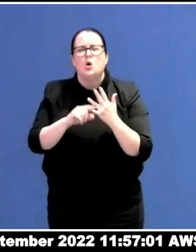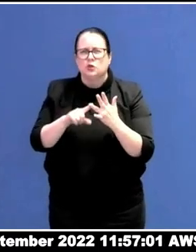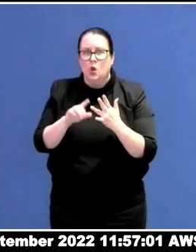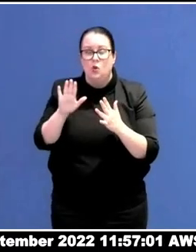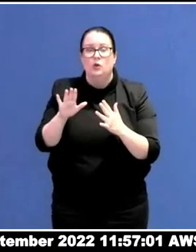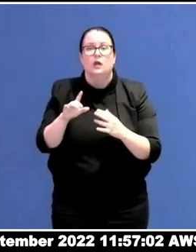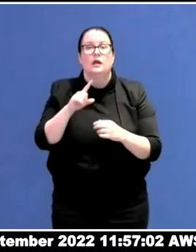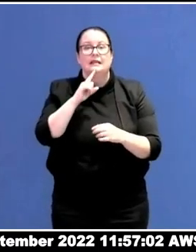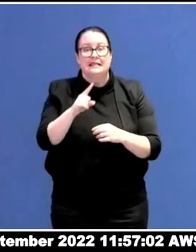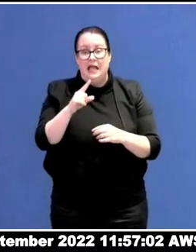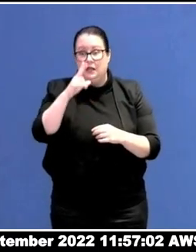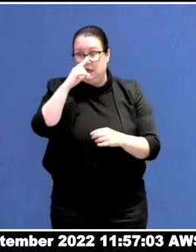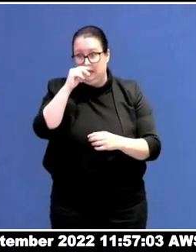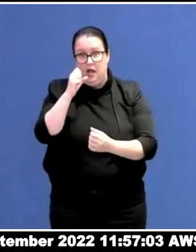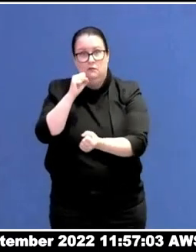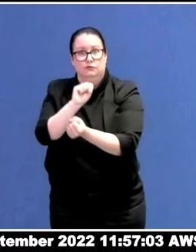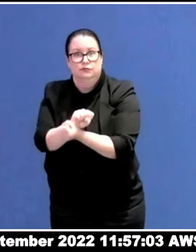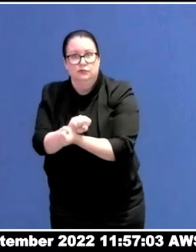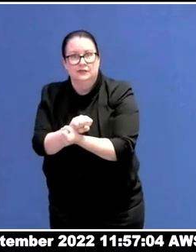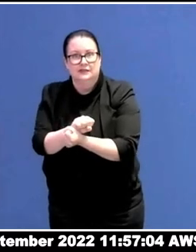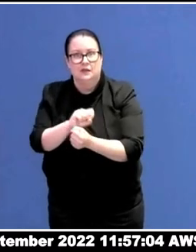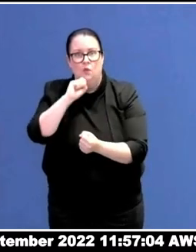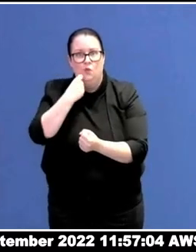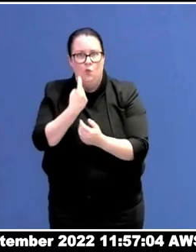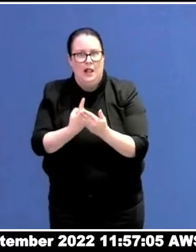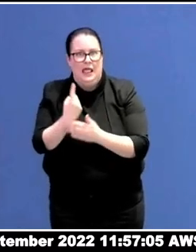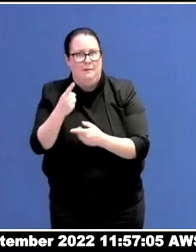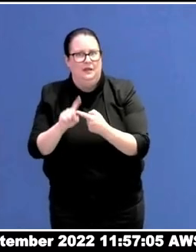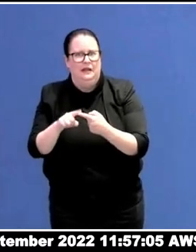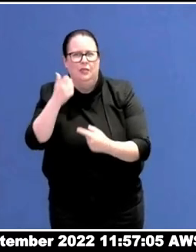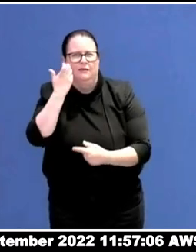that detention centres will continue to exist, where should they be located?